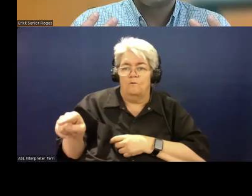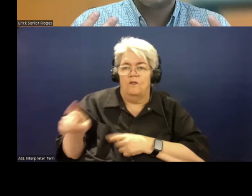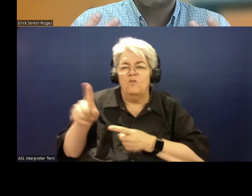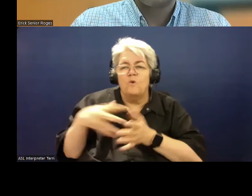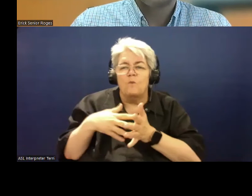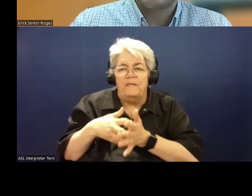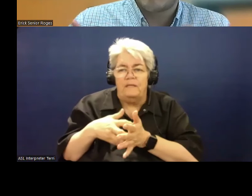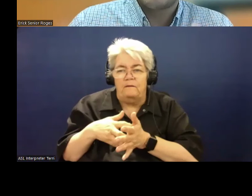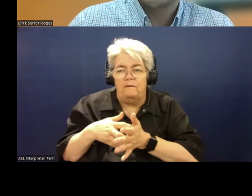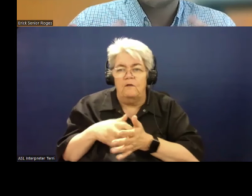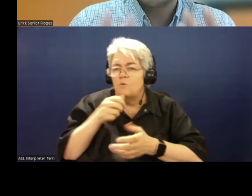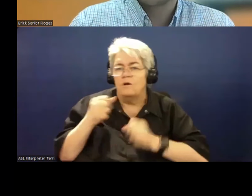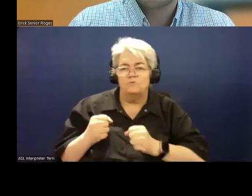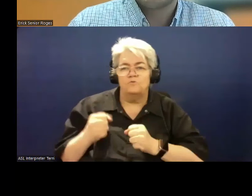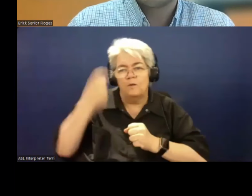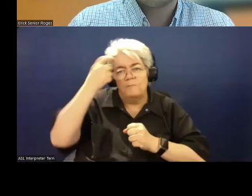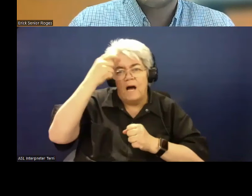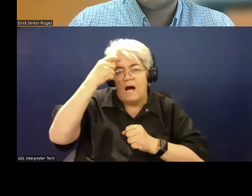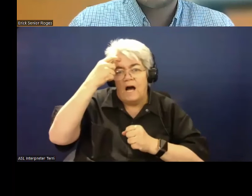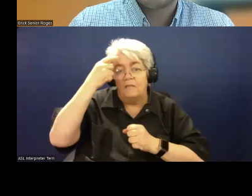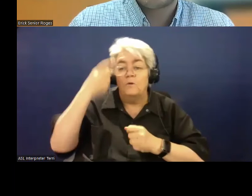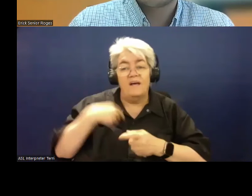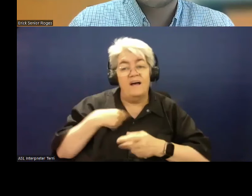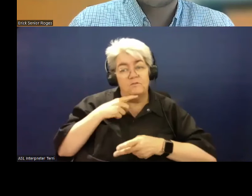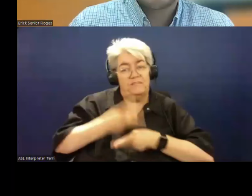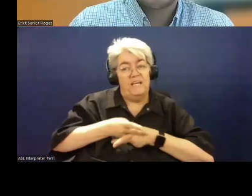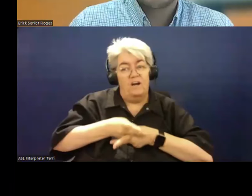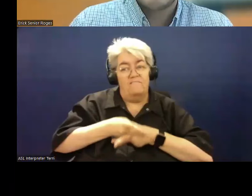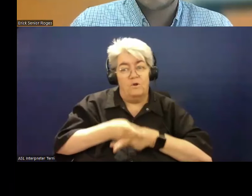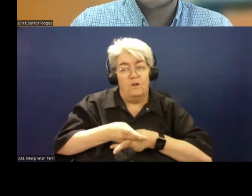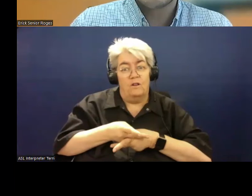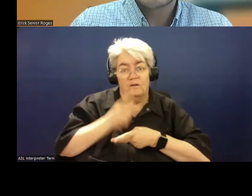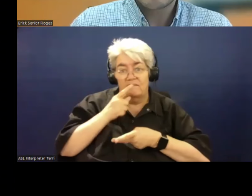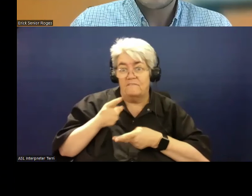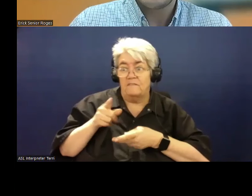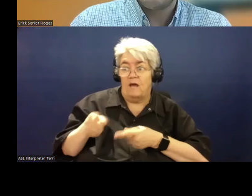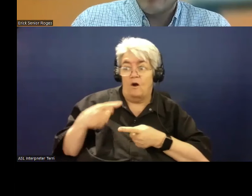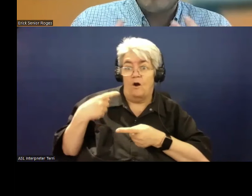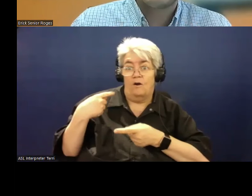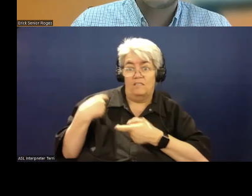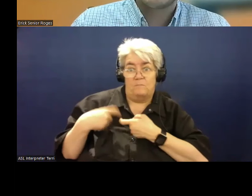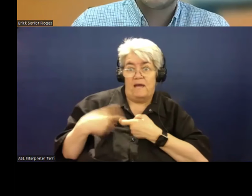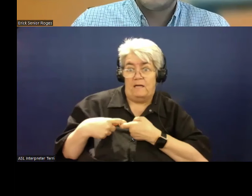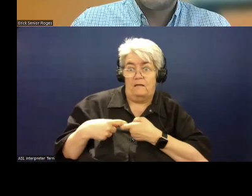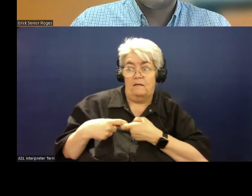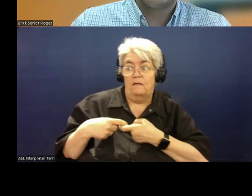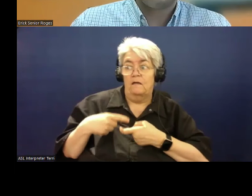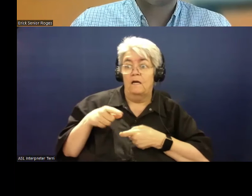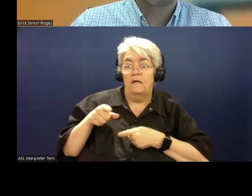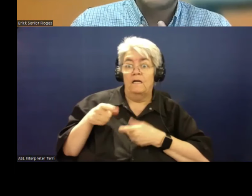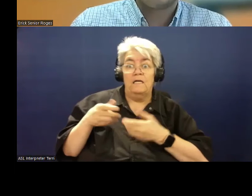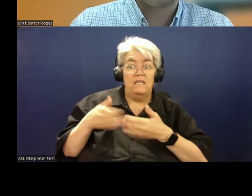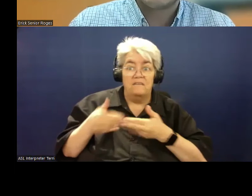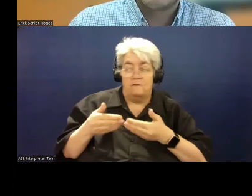CONSIDERATION IF WE ARE IN CONTACT WITH WITH SOMEONE AND THEY ARE ATTEMPTING